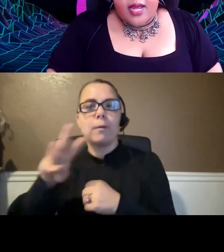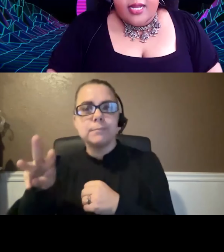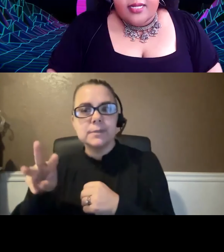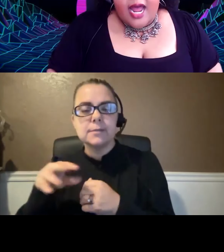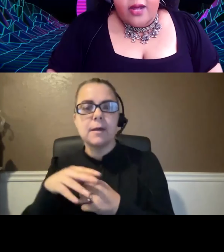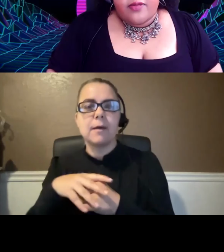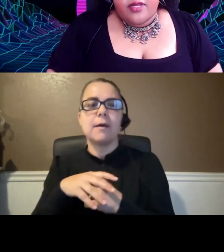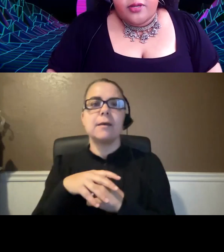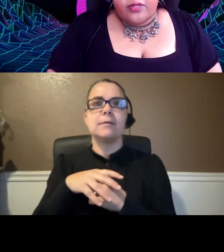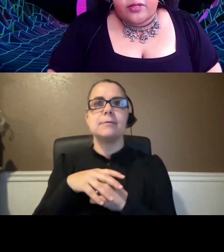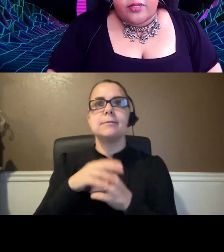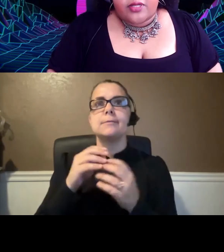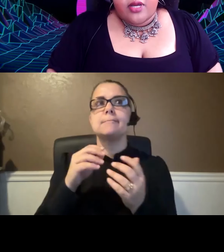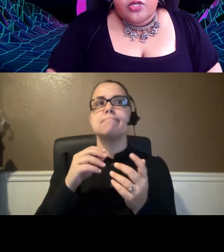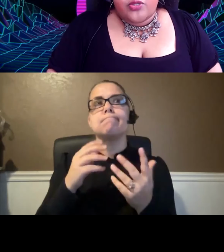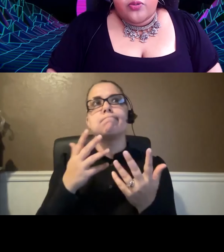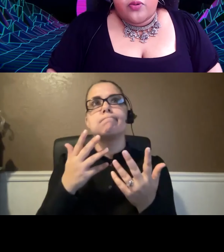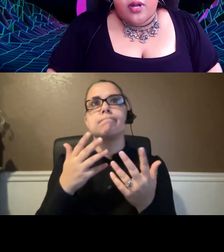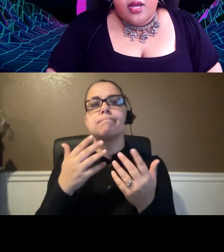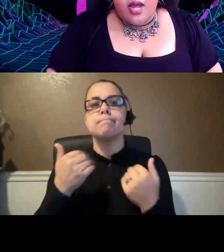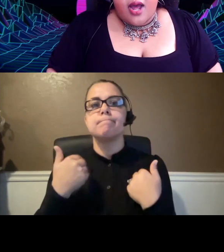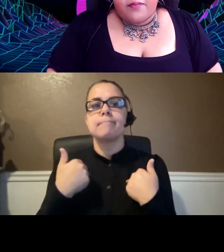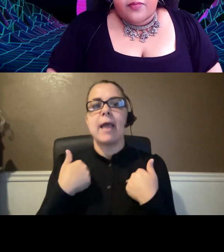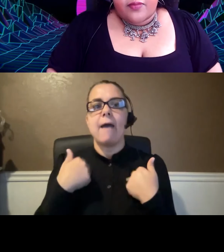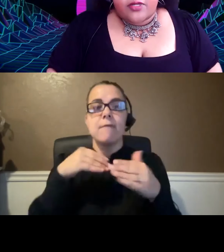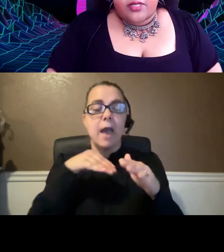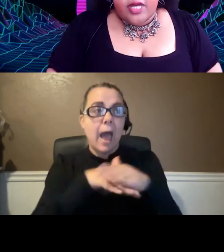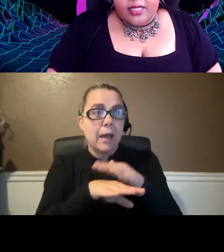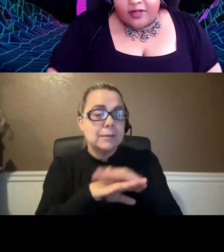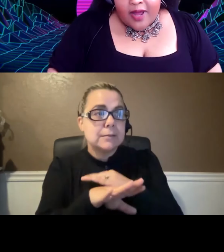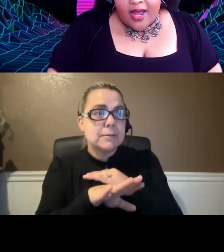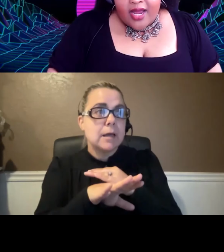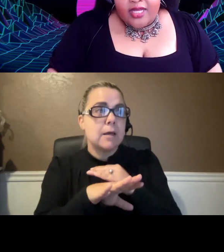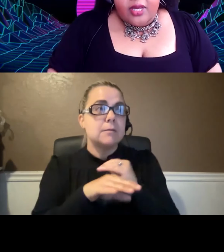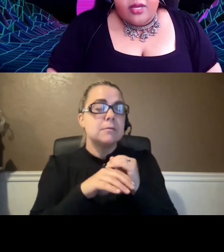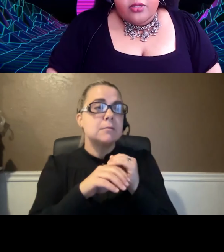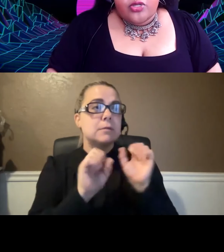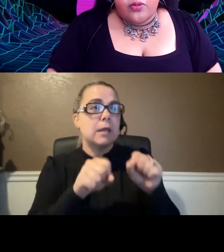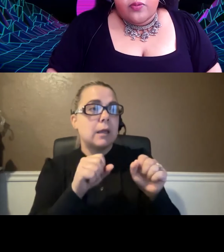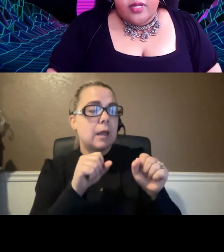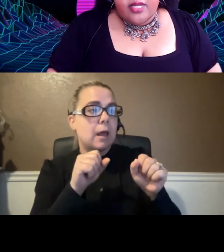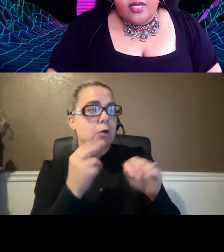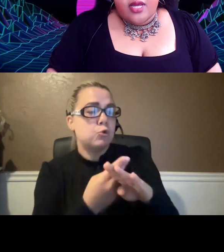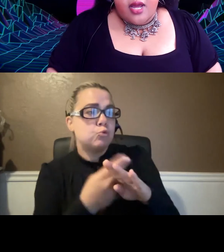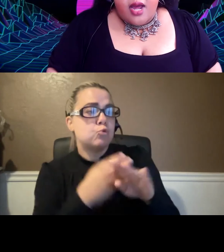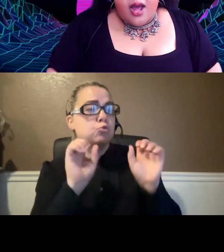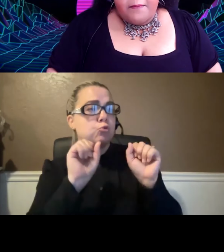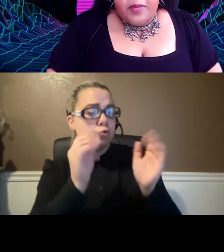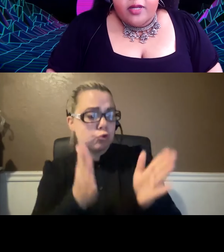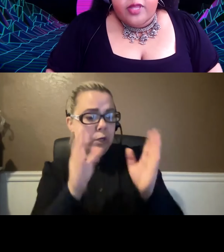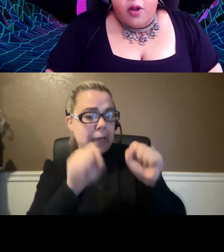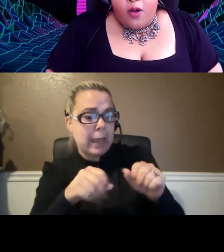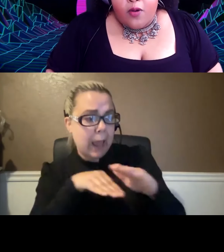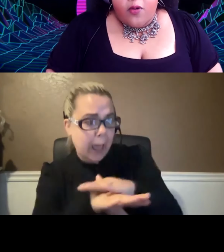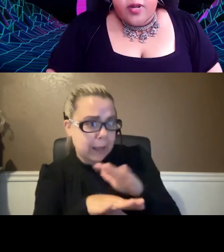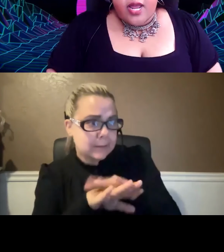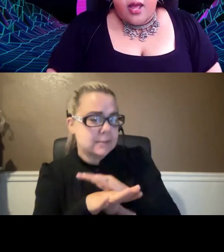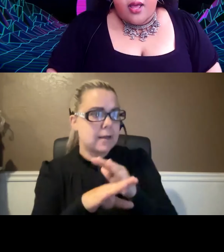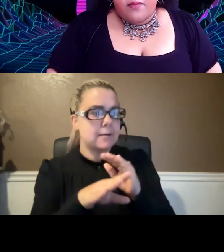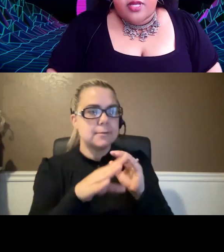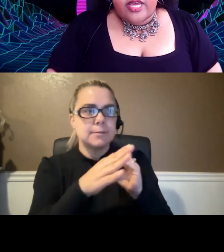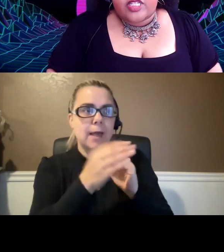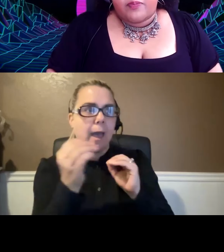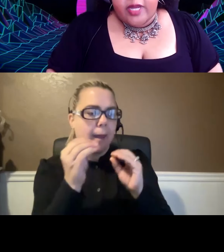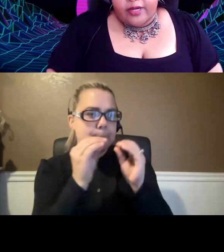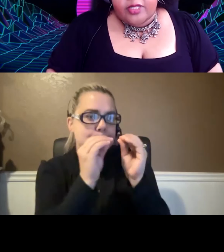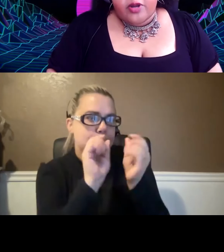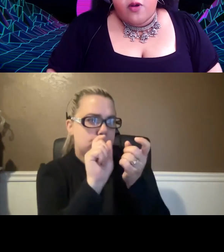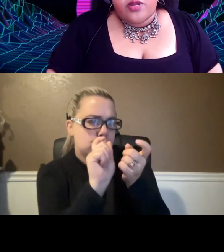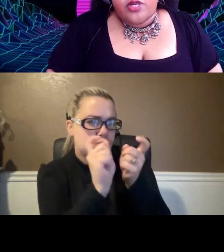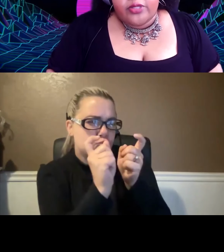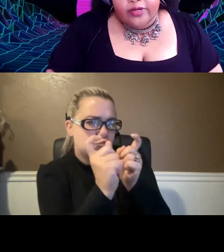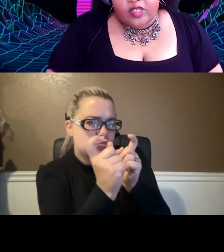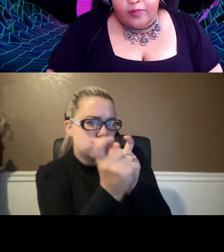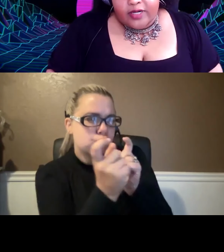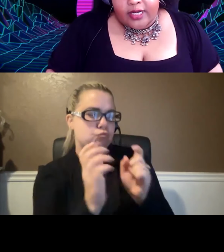allow the users to customize, to really build their own experience, their own user experience.